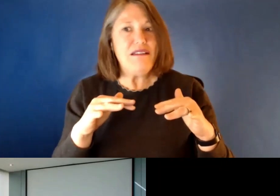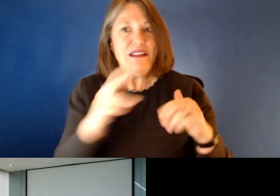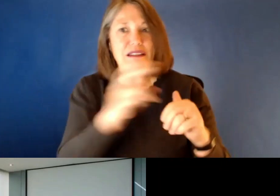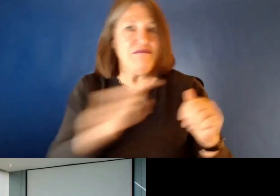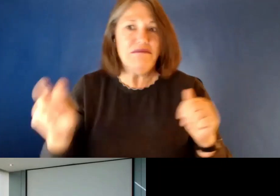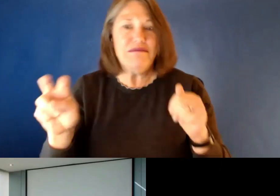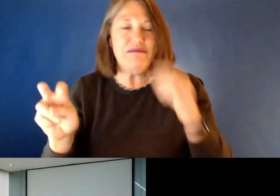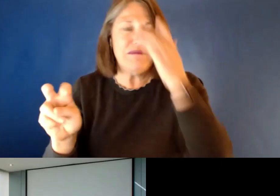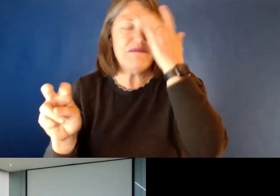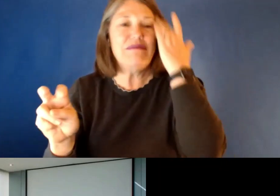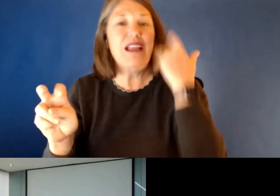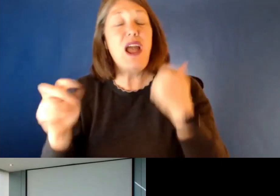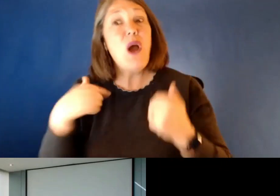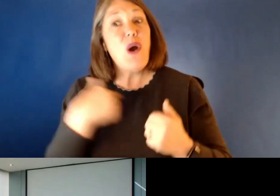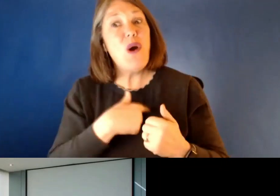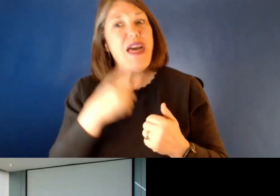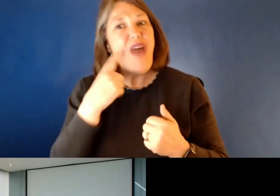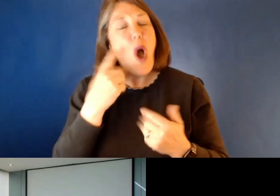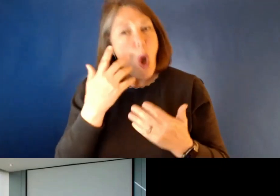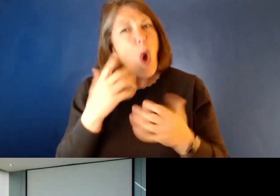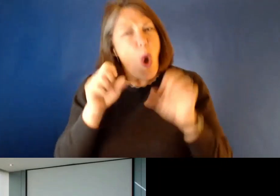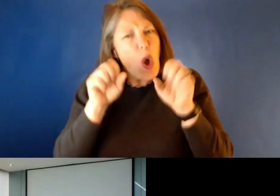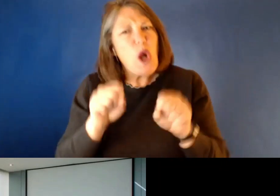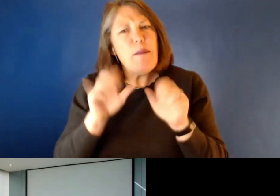have been an opportunity 06:08:17 to gather together, but just one